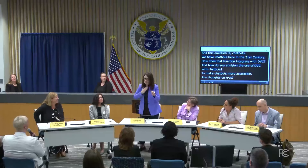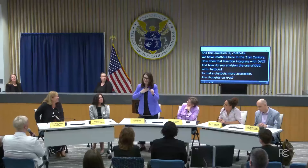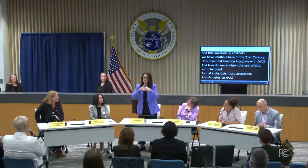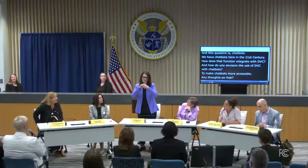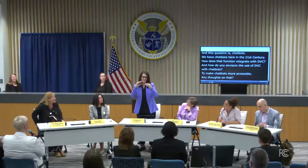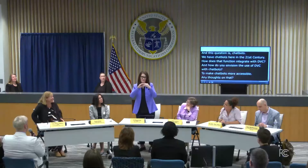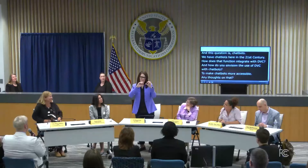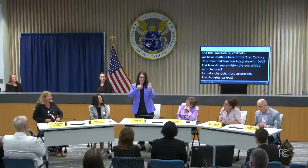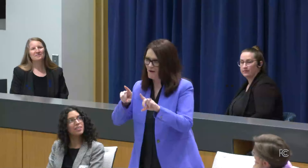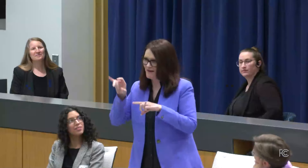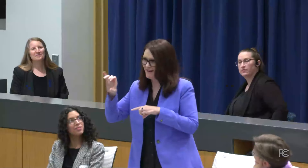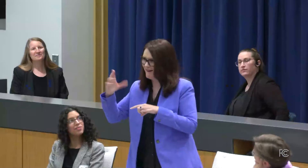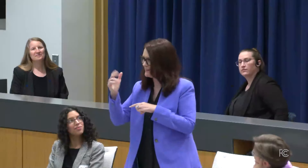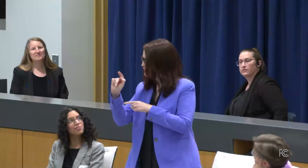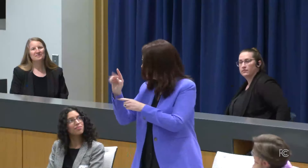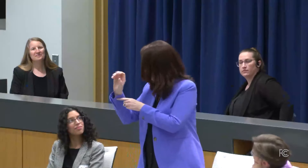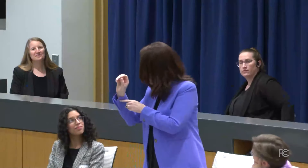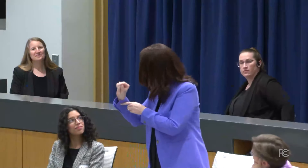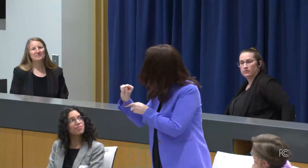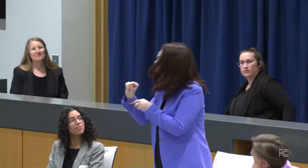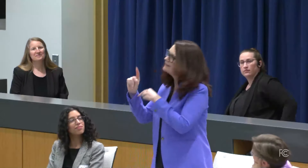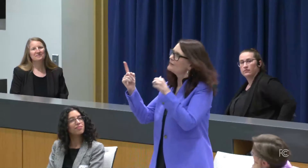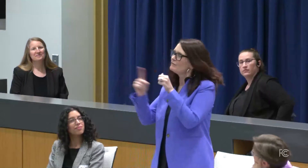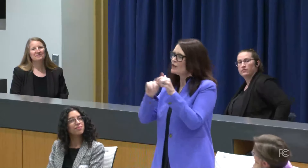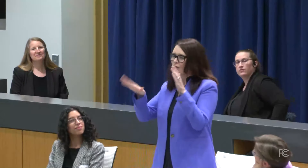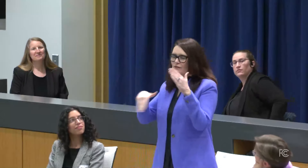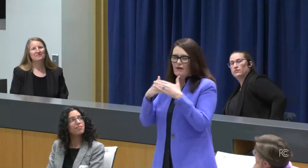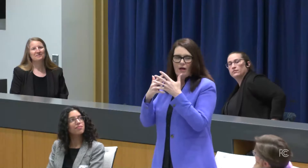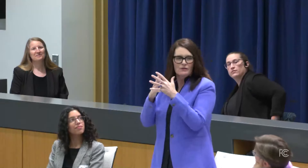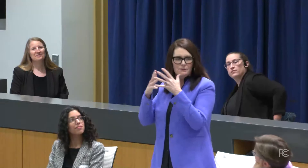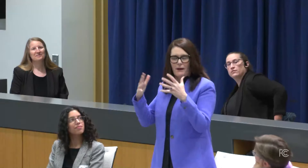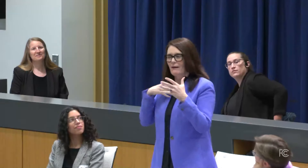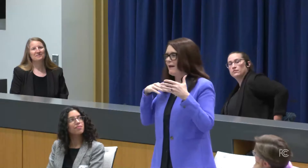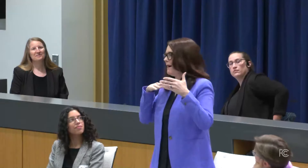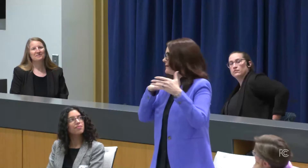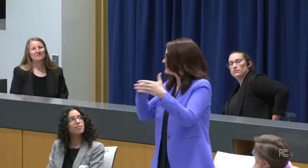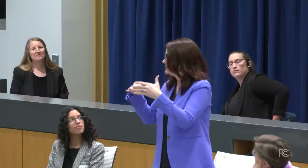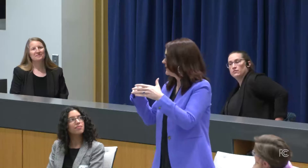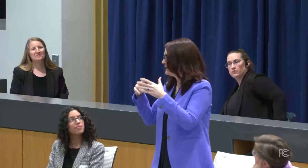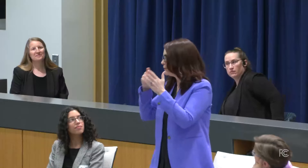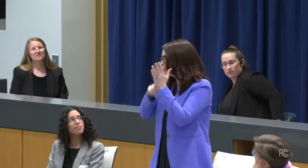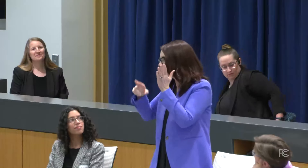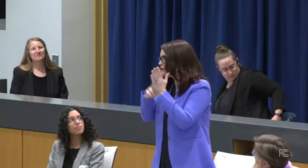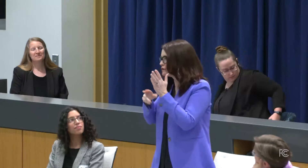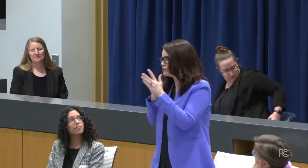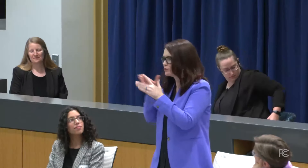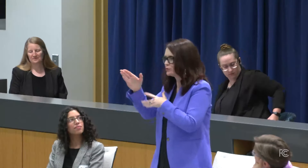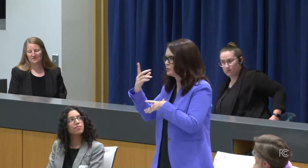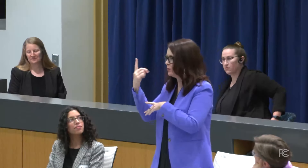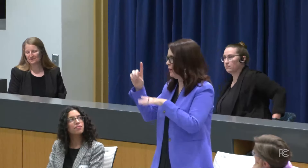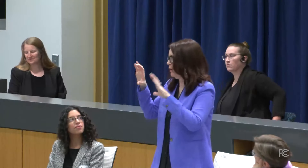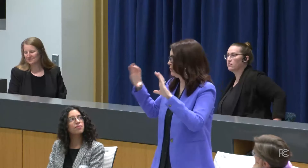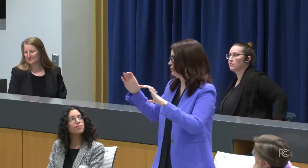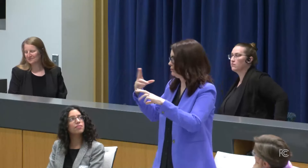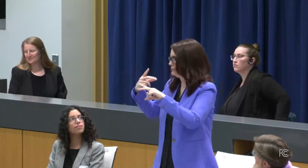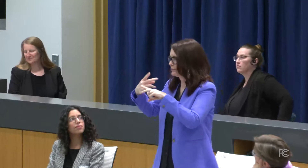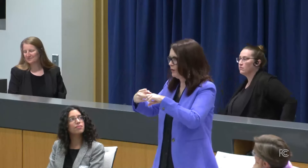ACCESSIBLE. ANY THOUGHTS ON THAT? YES.